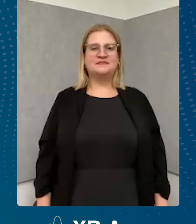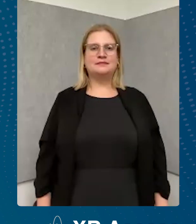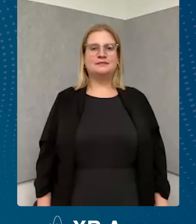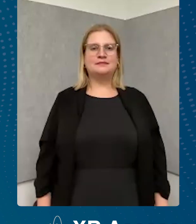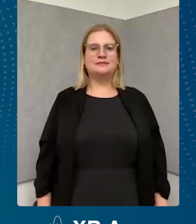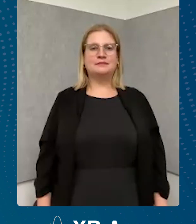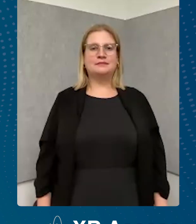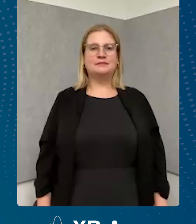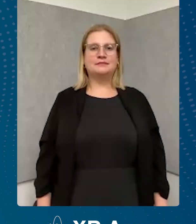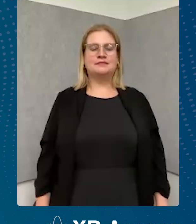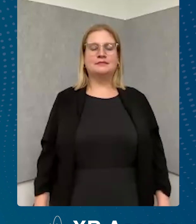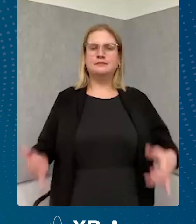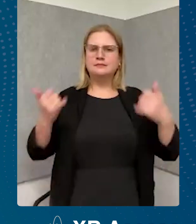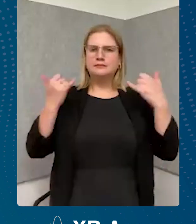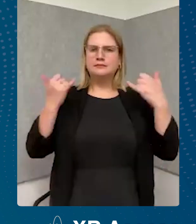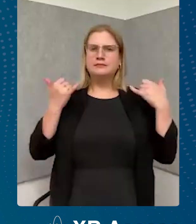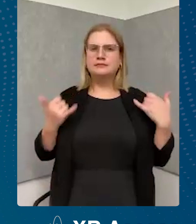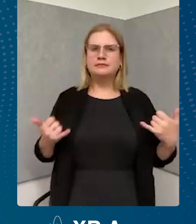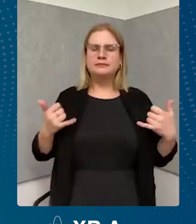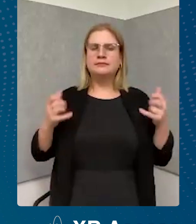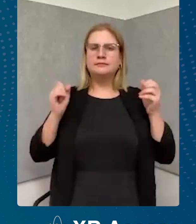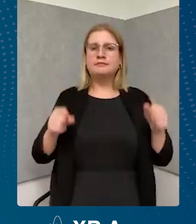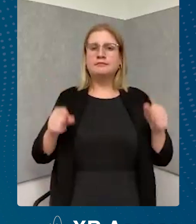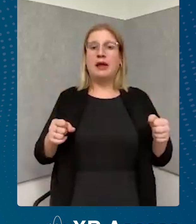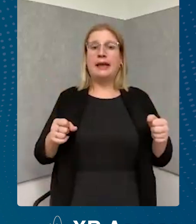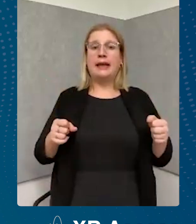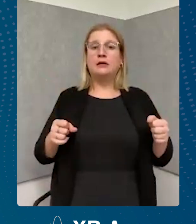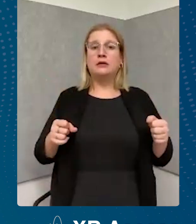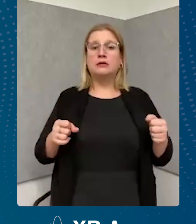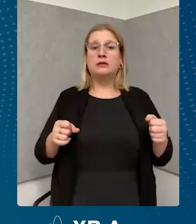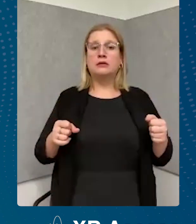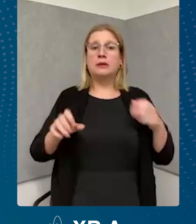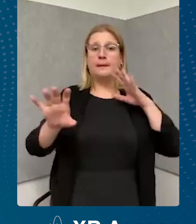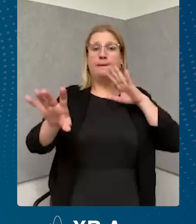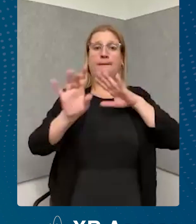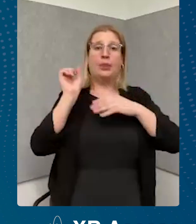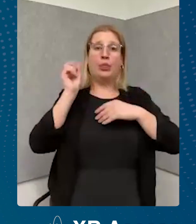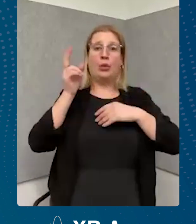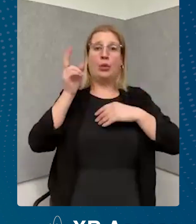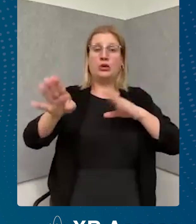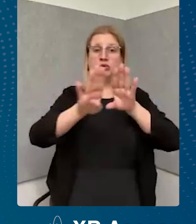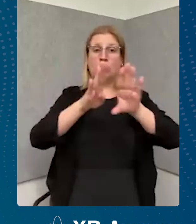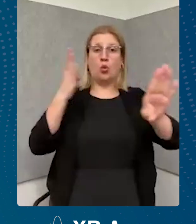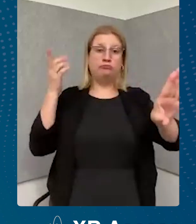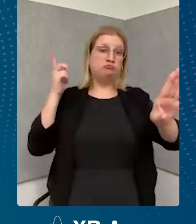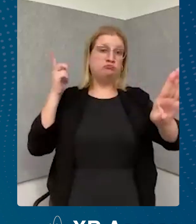And I believe now I can go through the door.